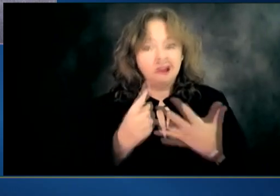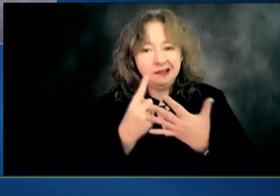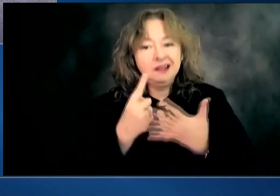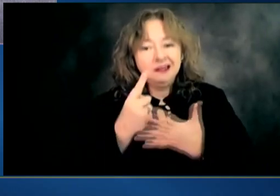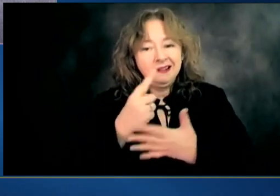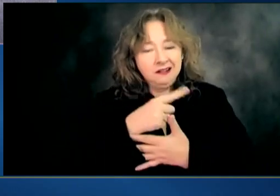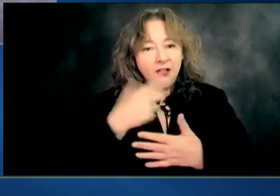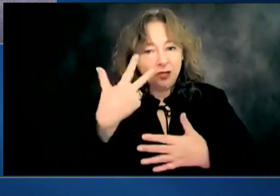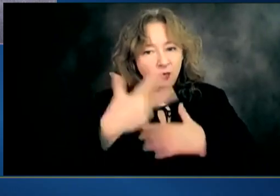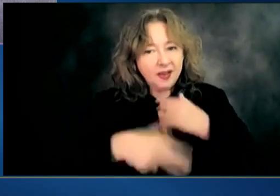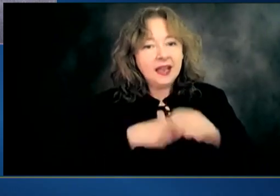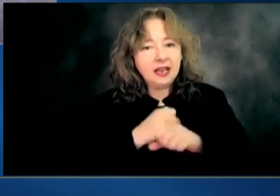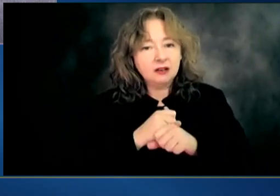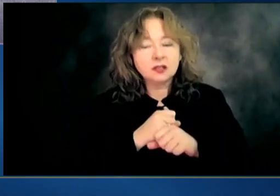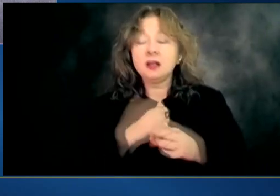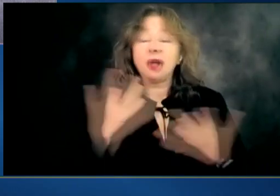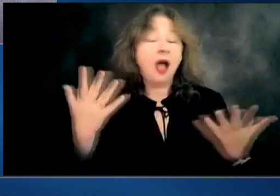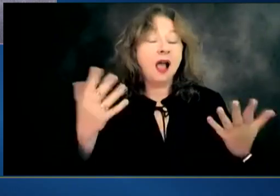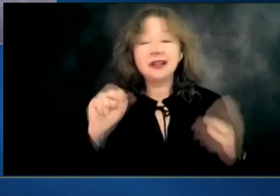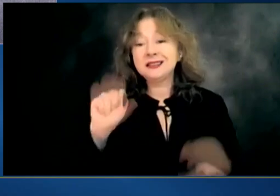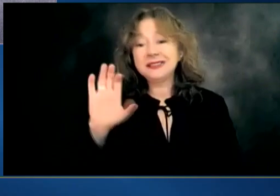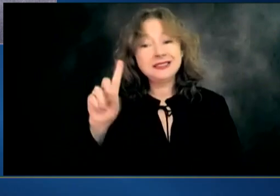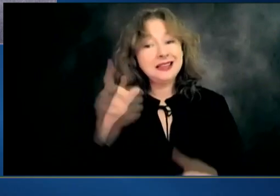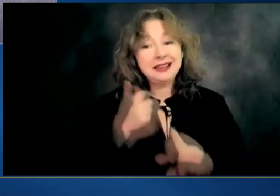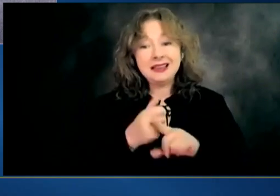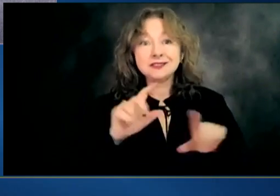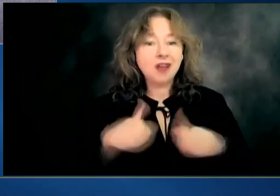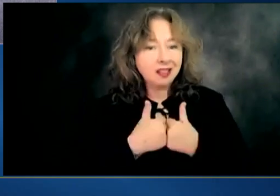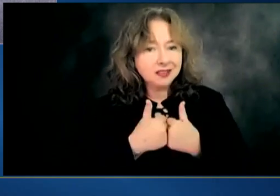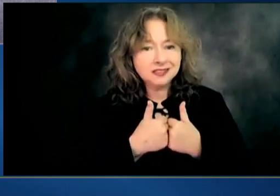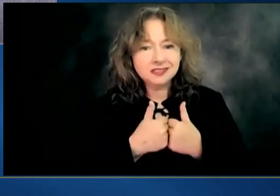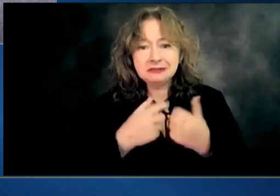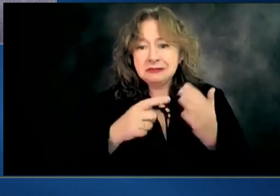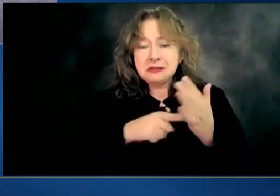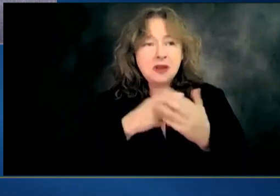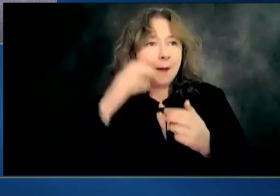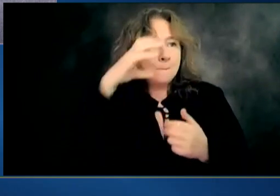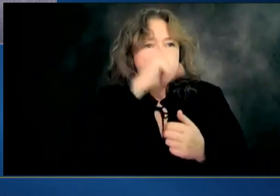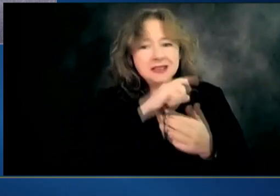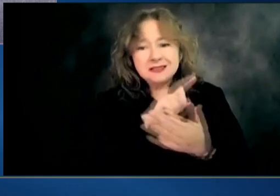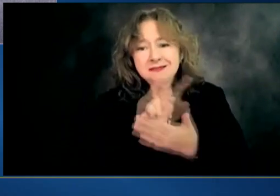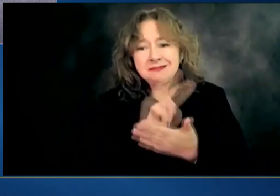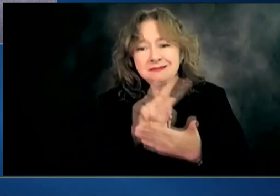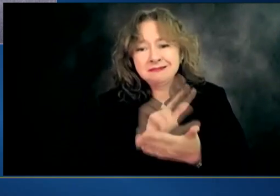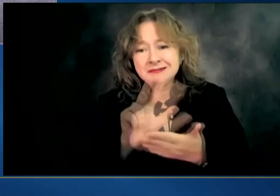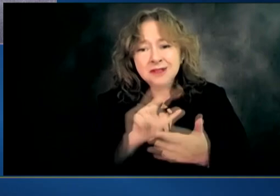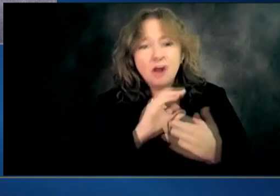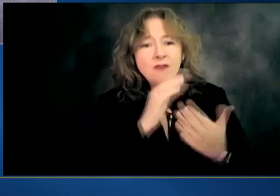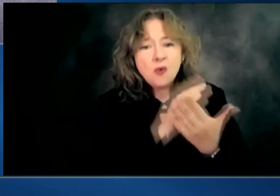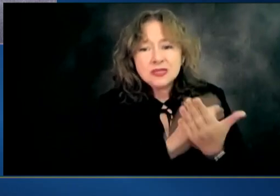challenge. I would often miss weeks of classes. I didn't withdraw though, because I said, "Hey, one,